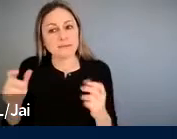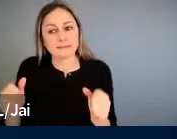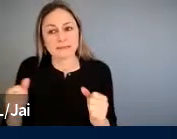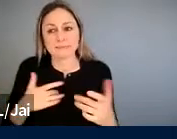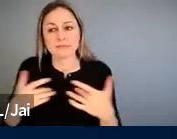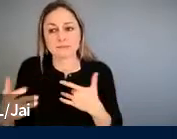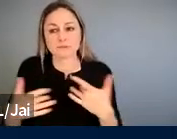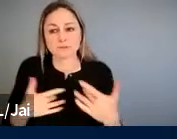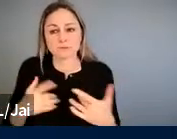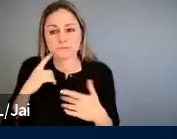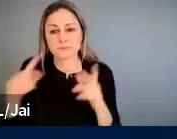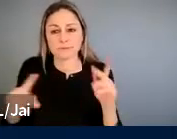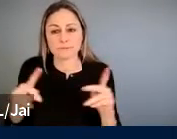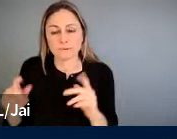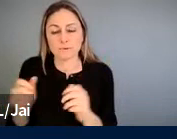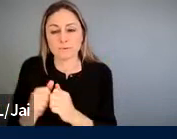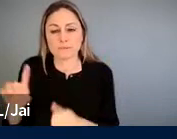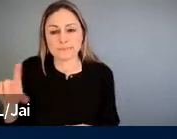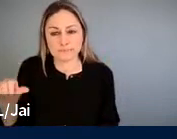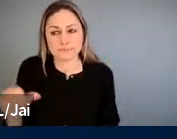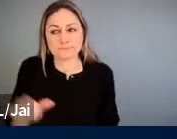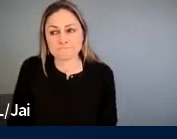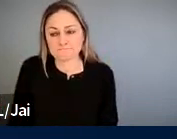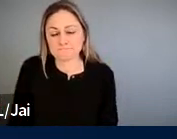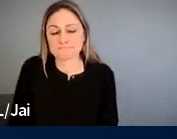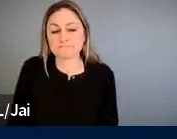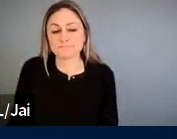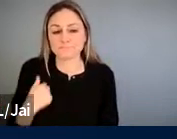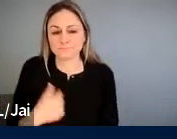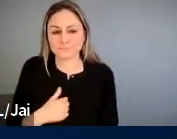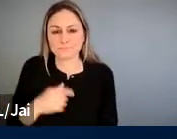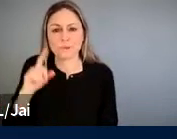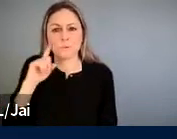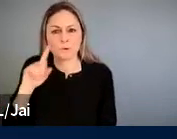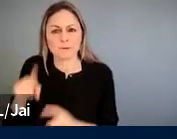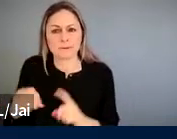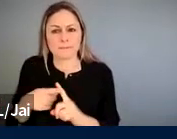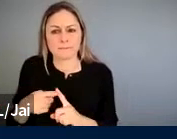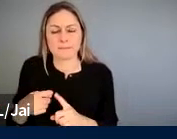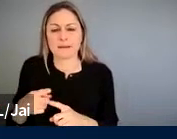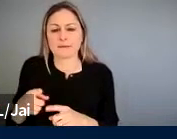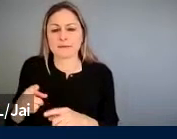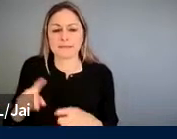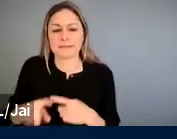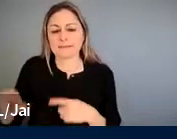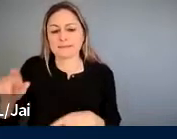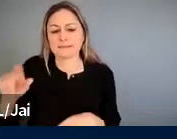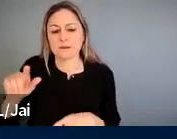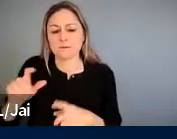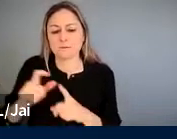for people with disabilities. We heard about the term triage algorithms, which are used to